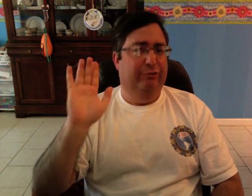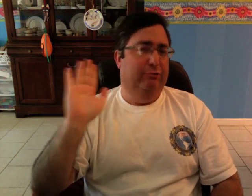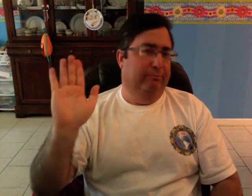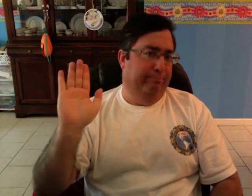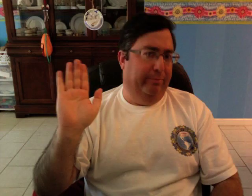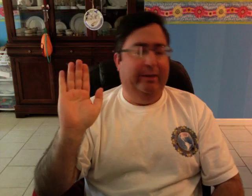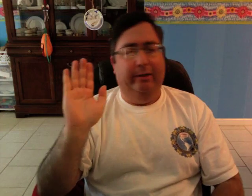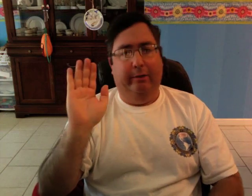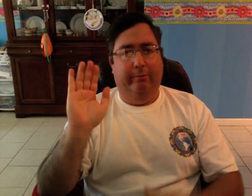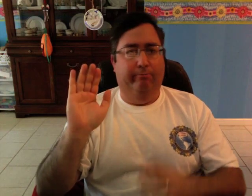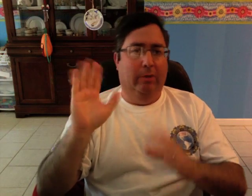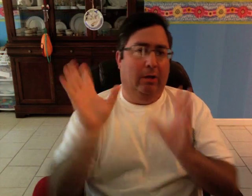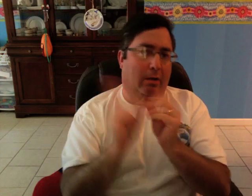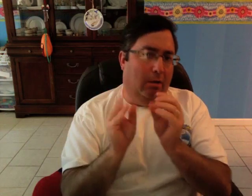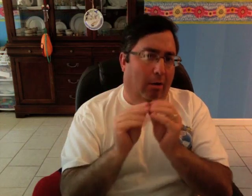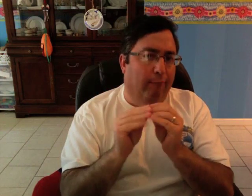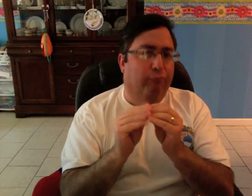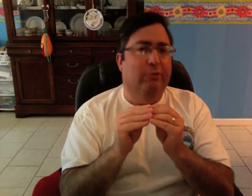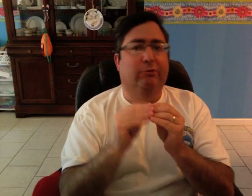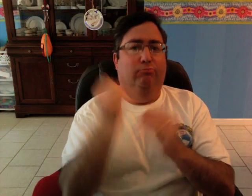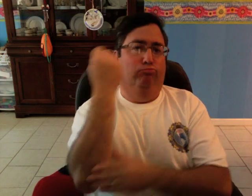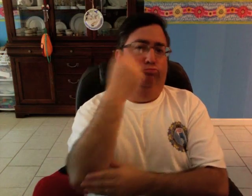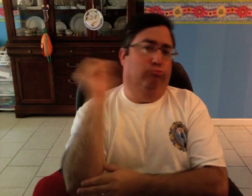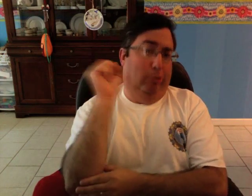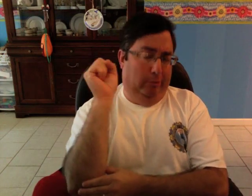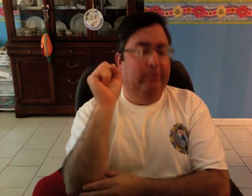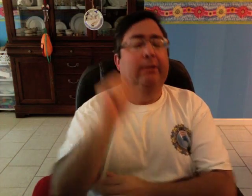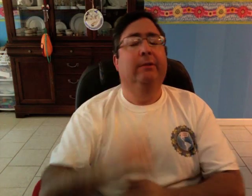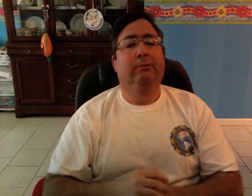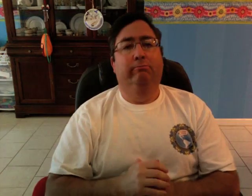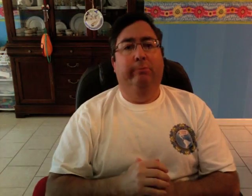conferences -- to hold protest rallies at the conferences.